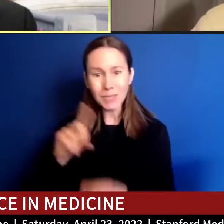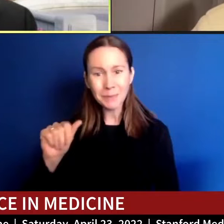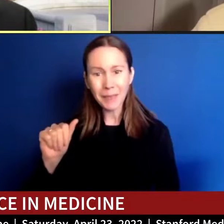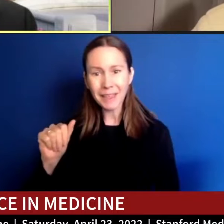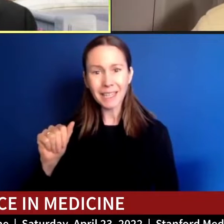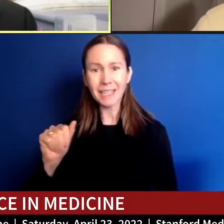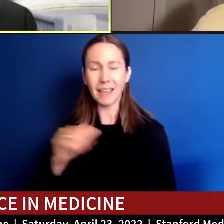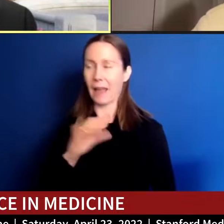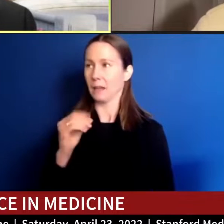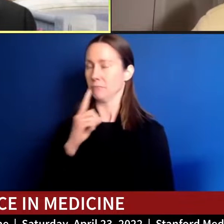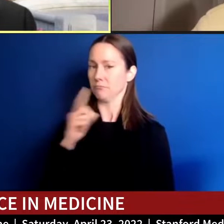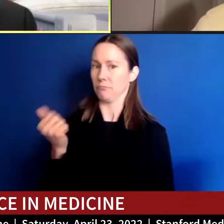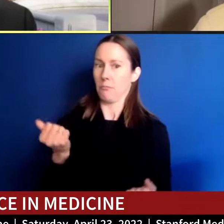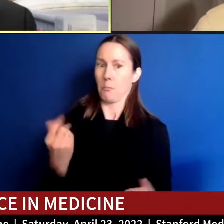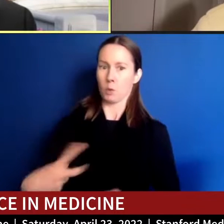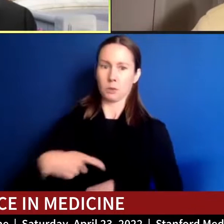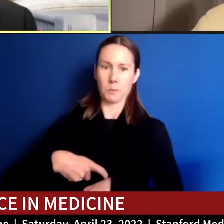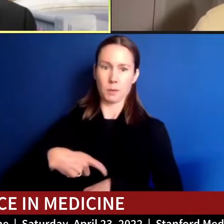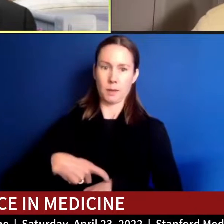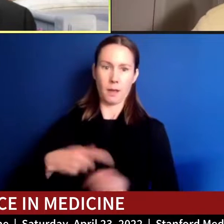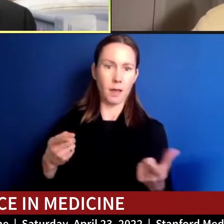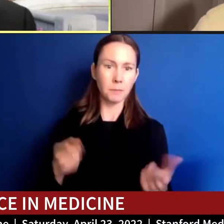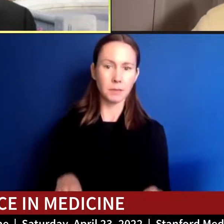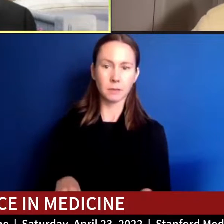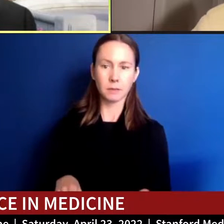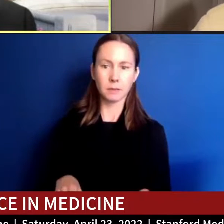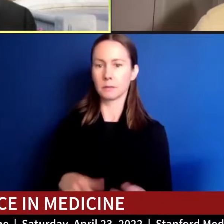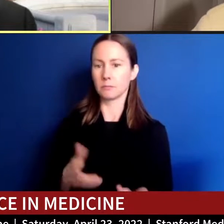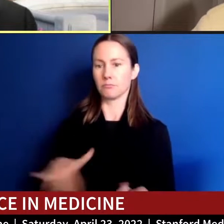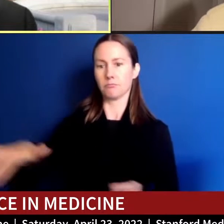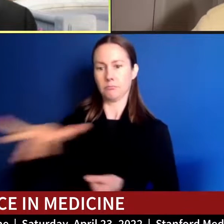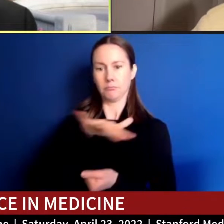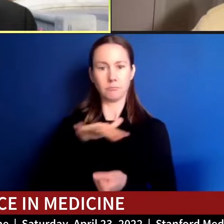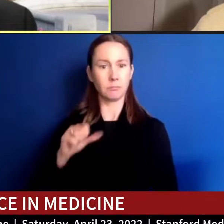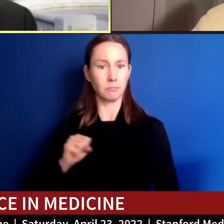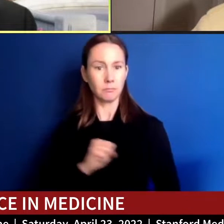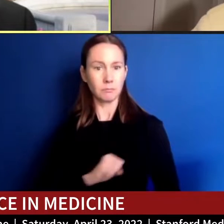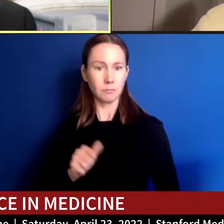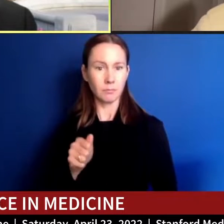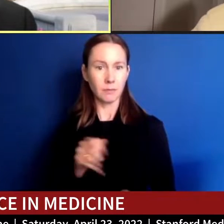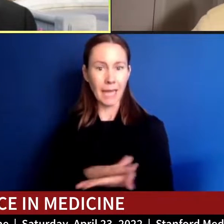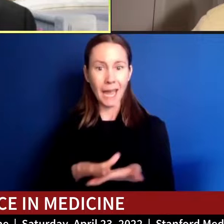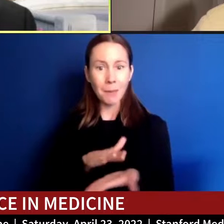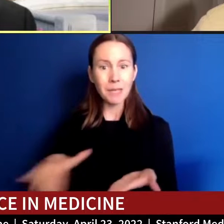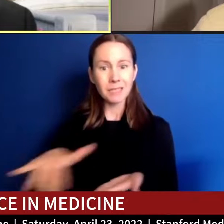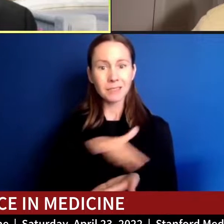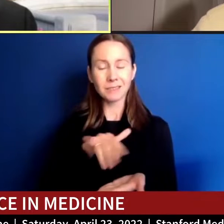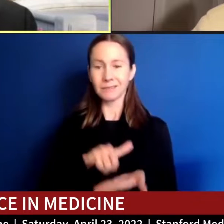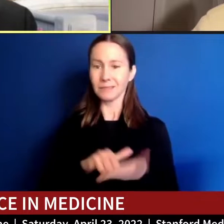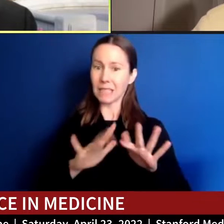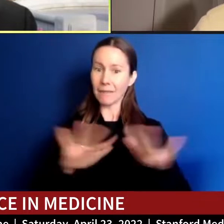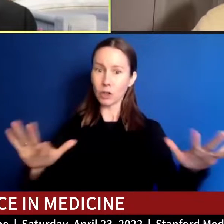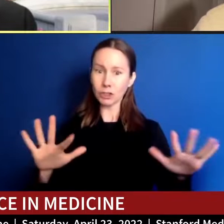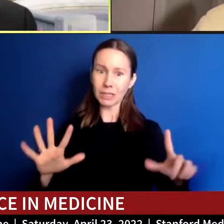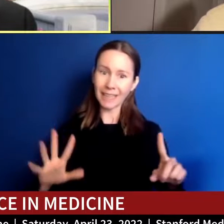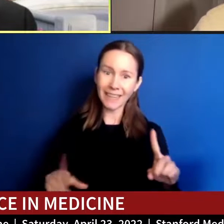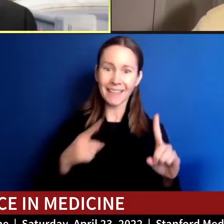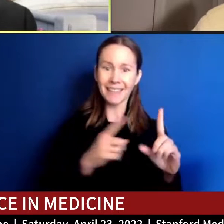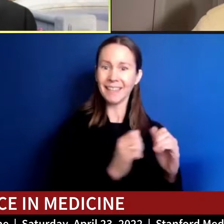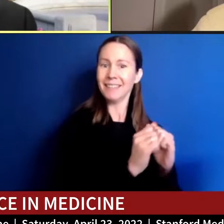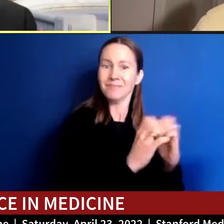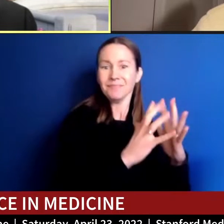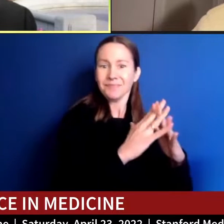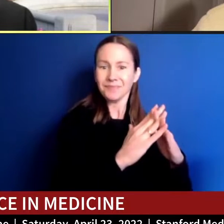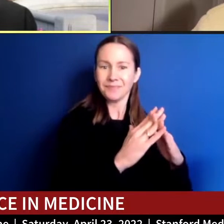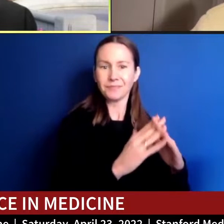been multiple times on campus where like diversity efforts spring up, for example the Commission on